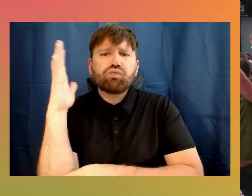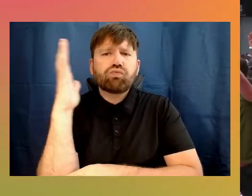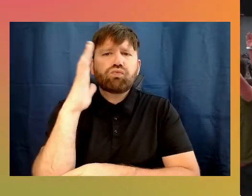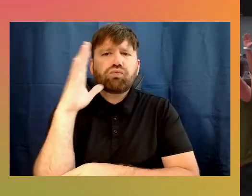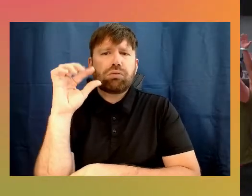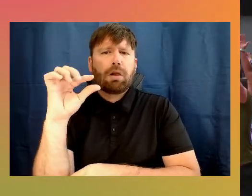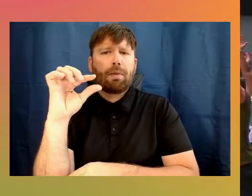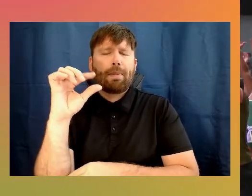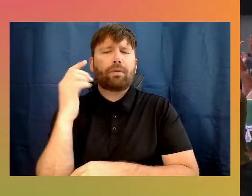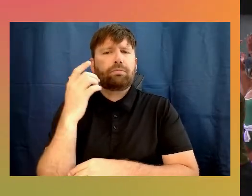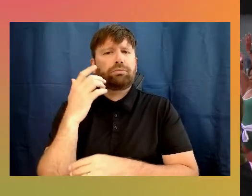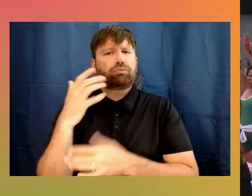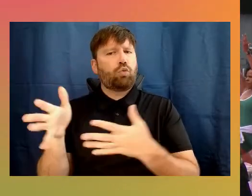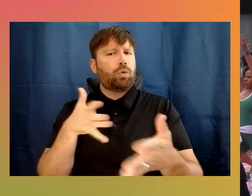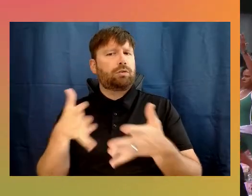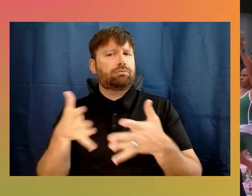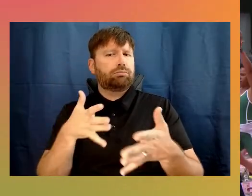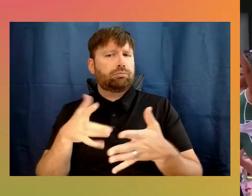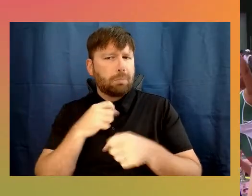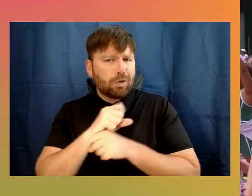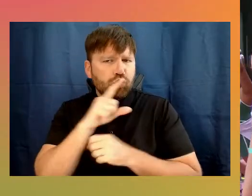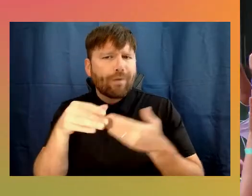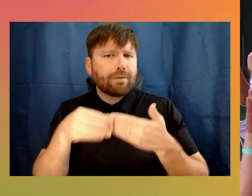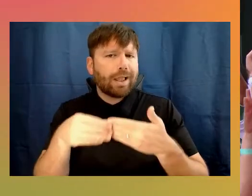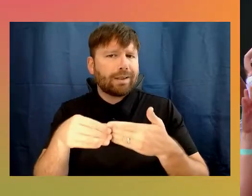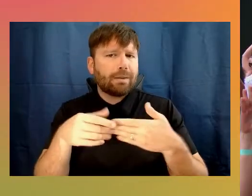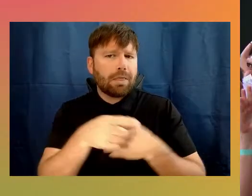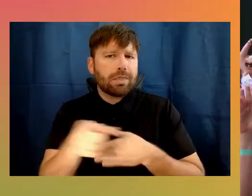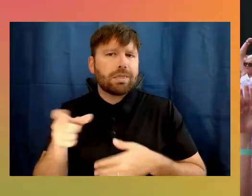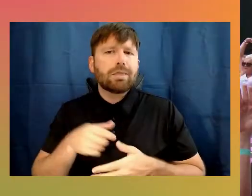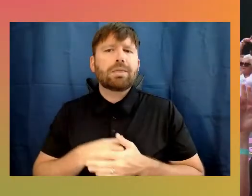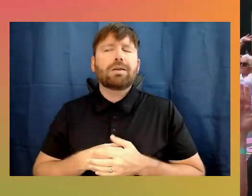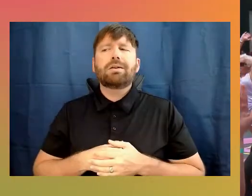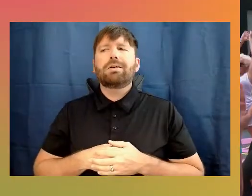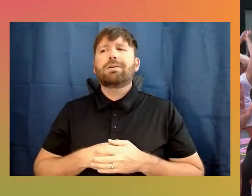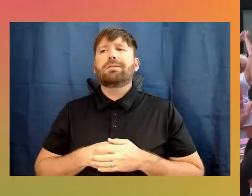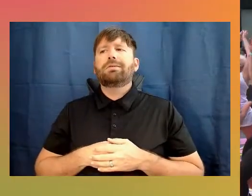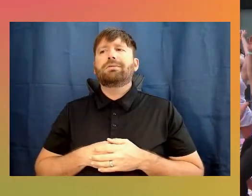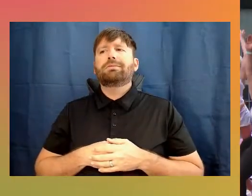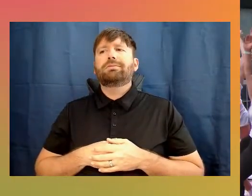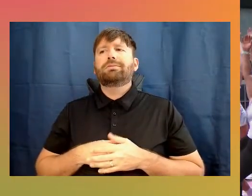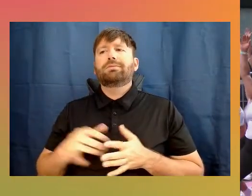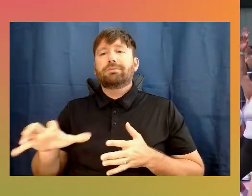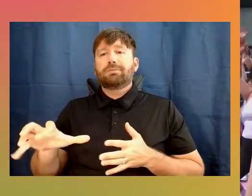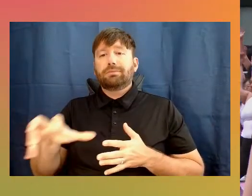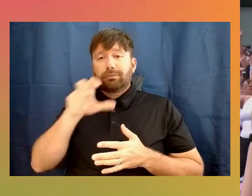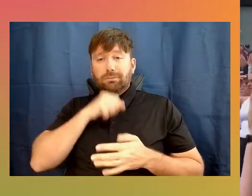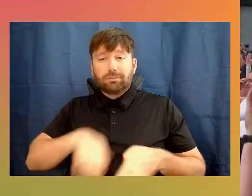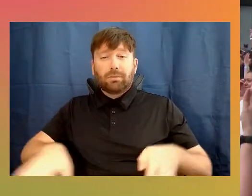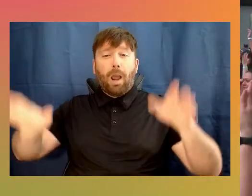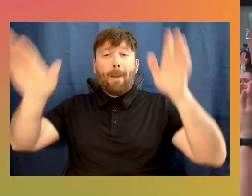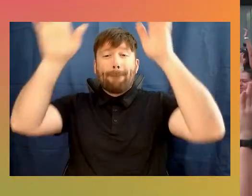SWAYING IN THE WIND. IF YOU ARE TOO STIFF SOMEONE WILL PUSH YOU OVER.